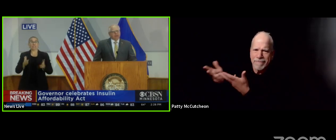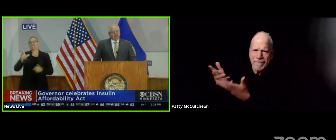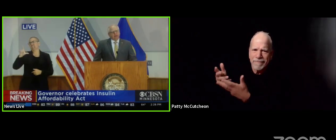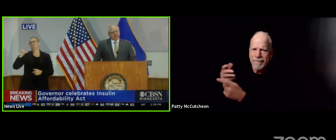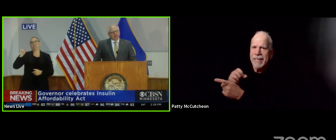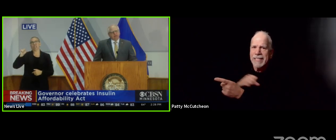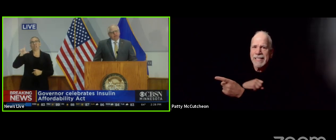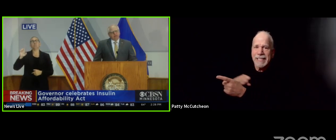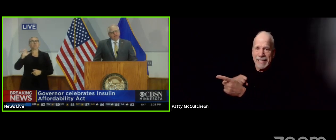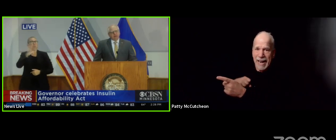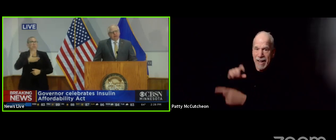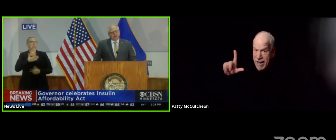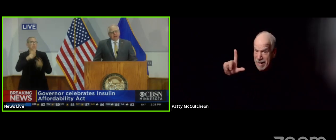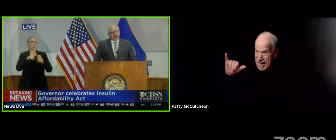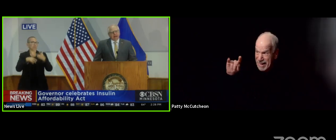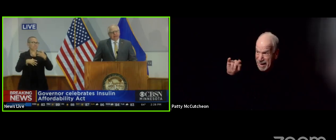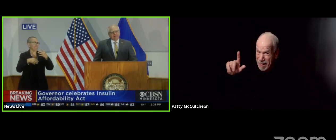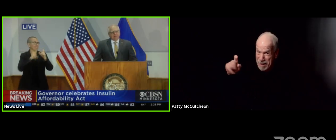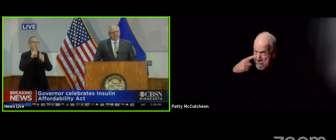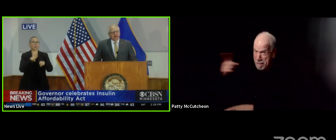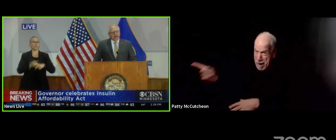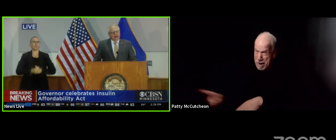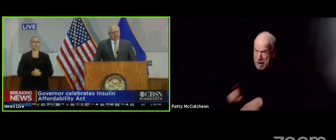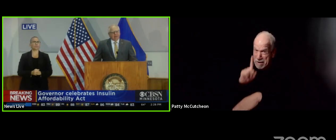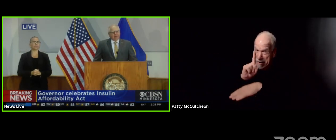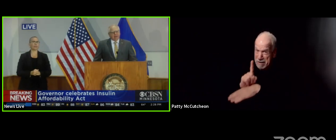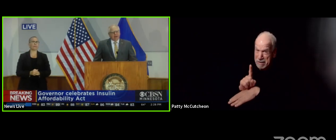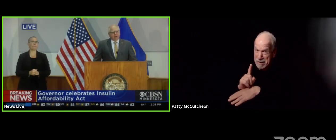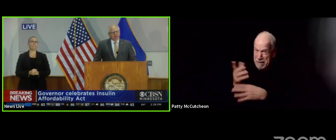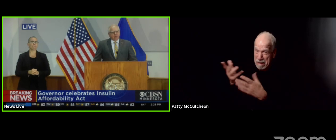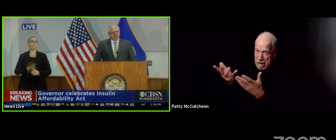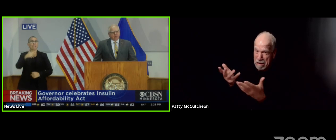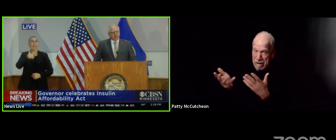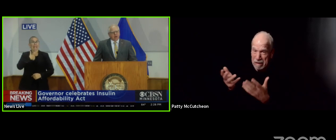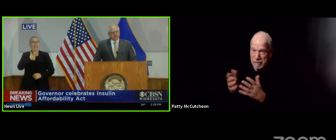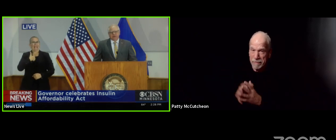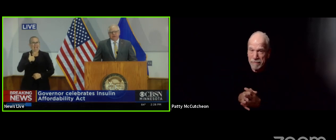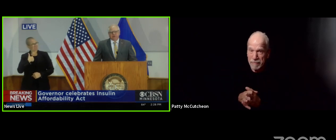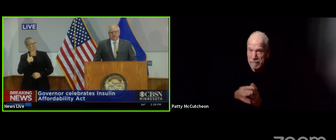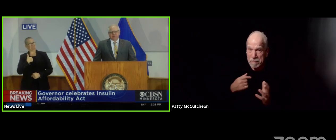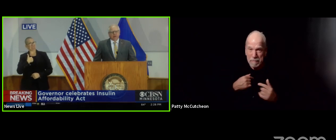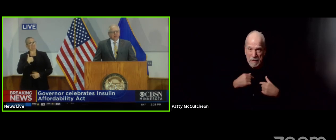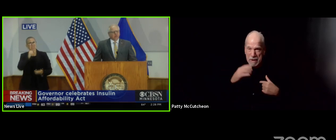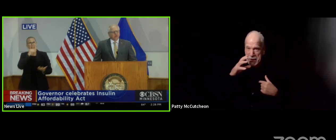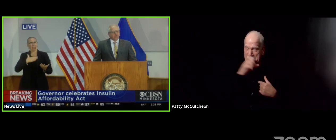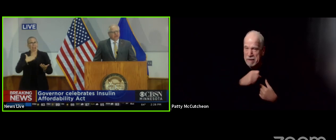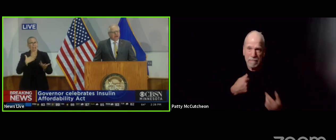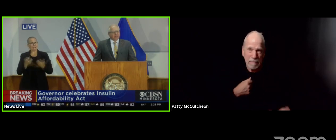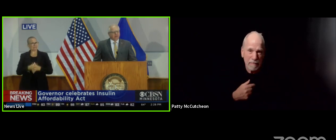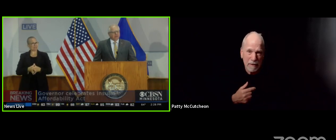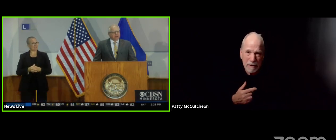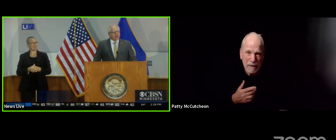, I GUESS, NOT HAPPY THAT I HEARD WHEN TO RESPOND TO THIS THAT THE RESPONSE WAS THE TIMING WAS BAD ON THIS.